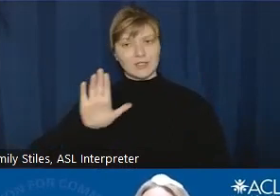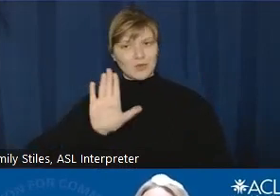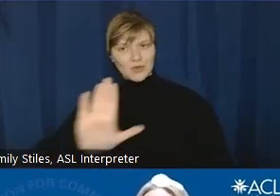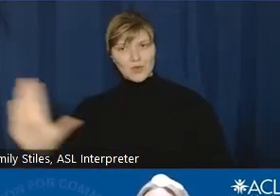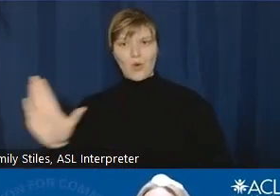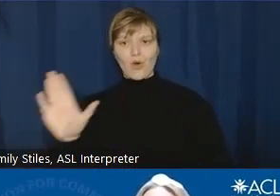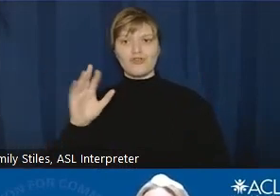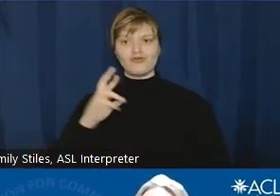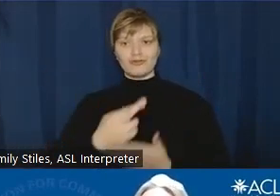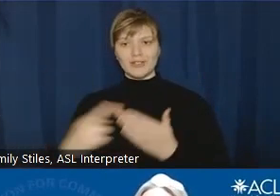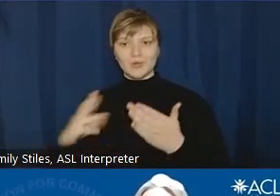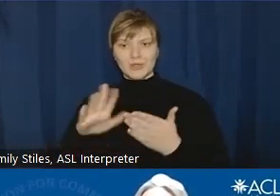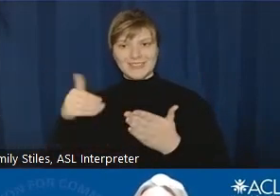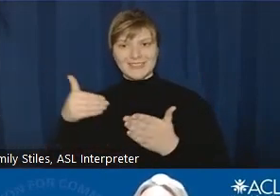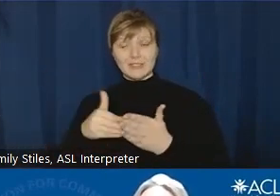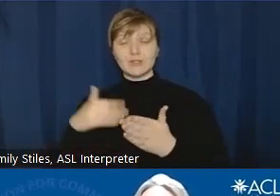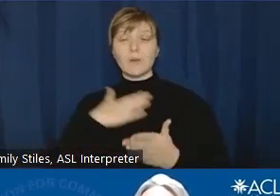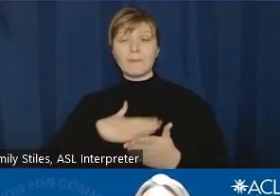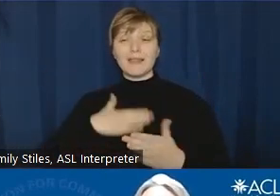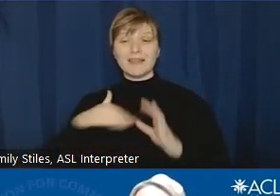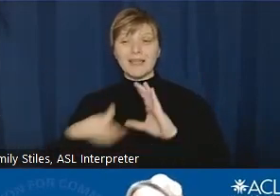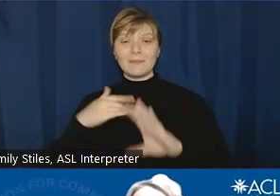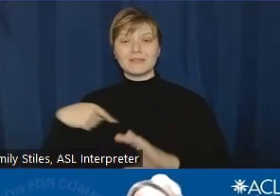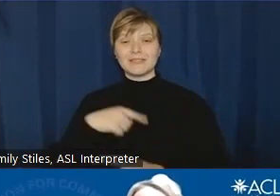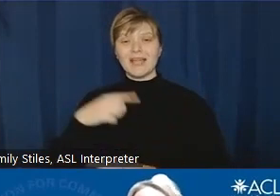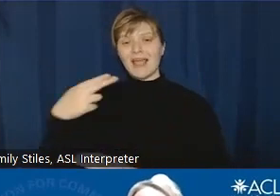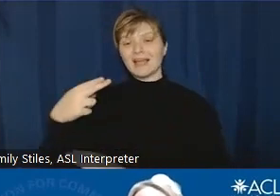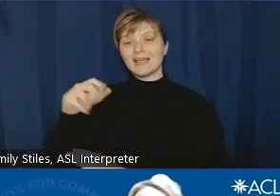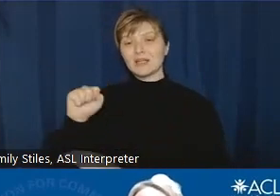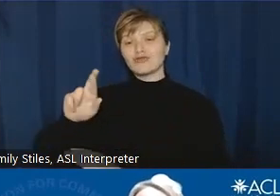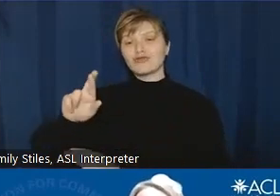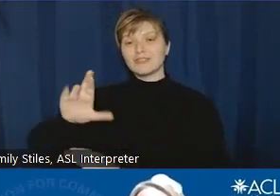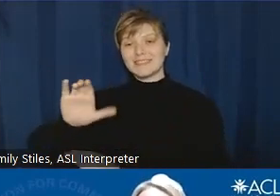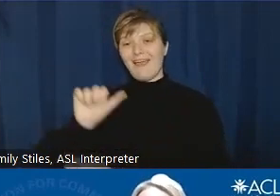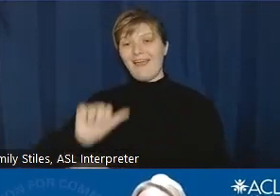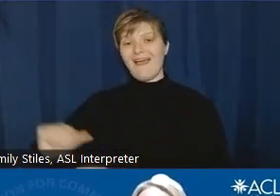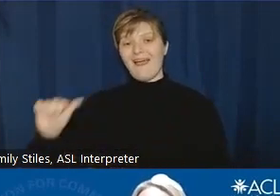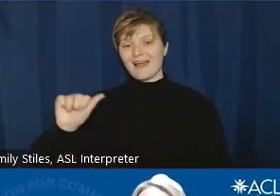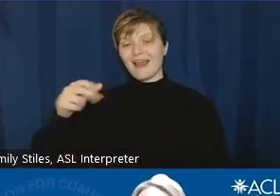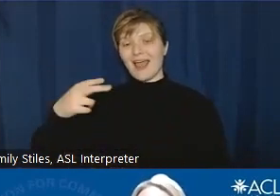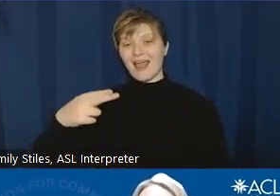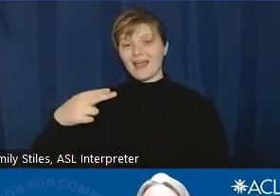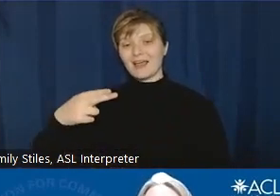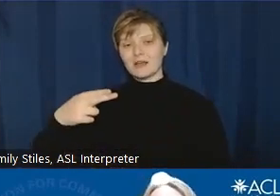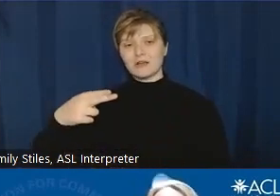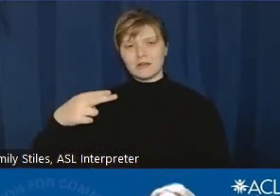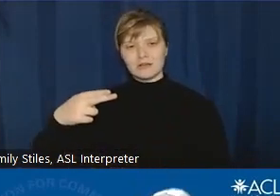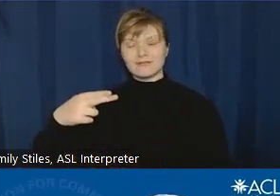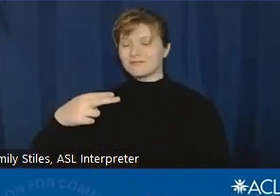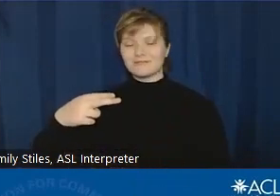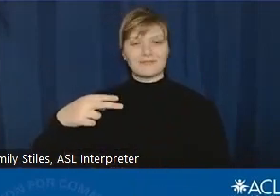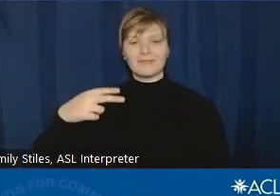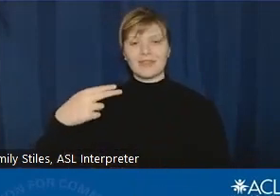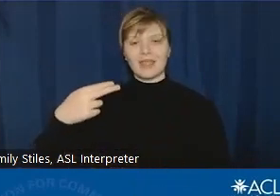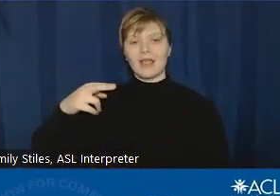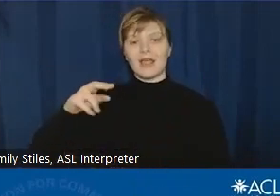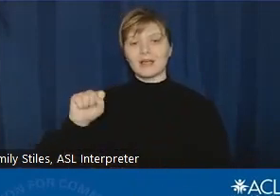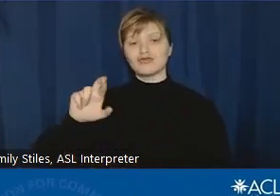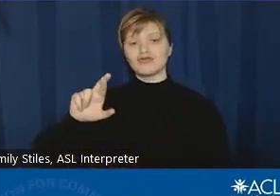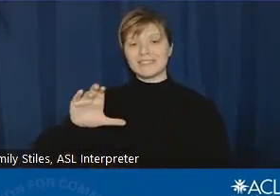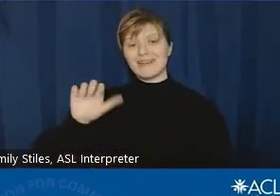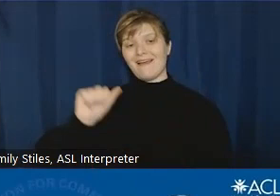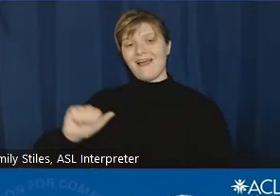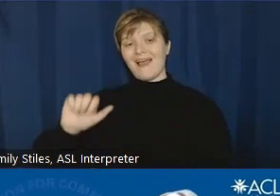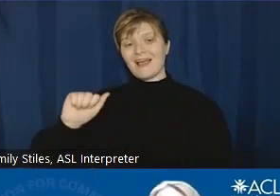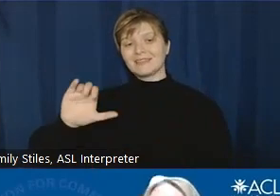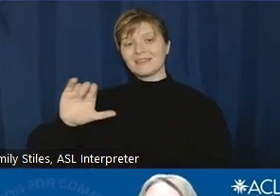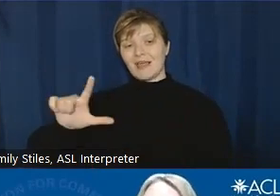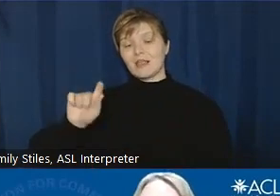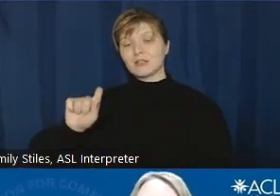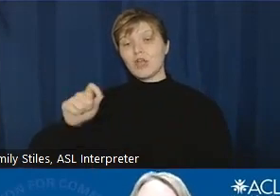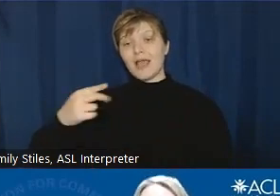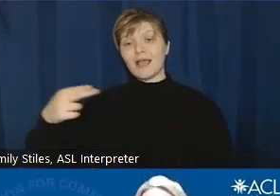so please email us at hsrc@acl.hhs.gov about your technical assistance needs,